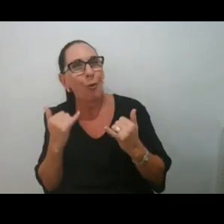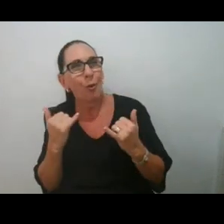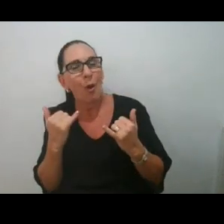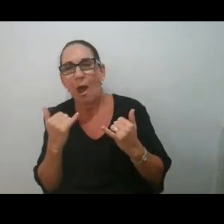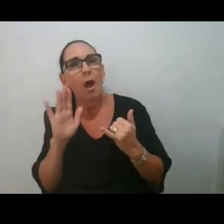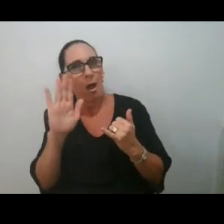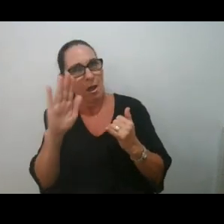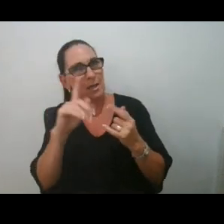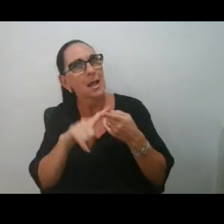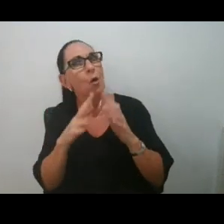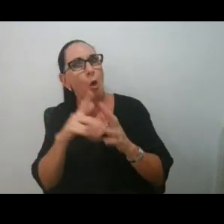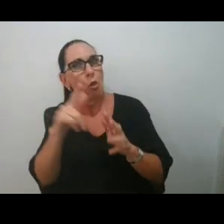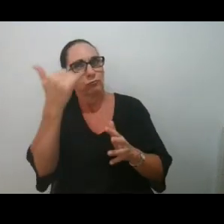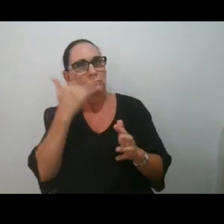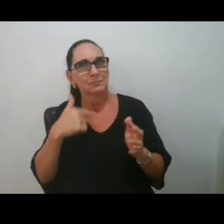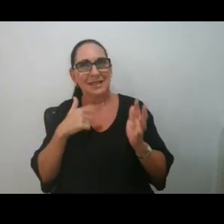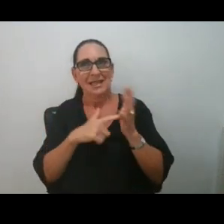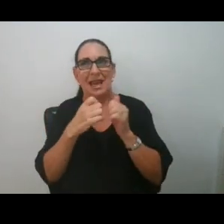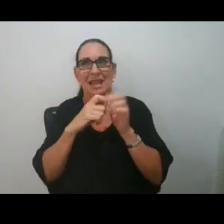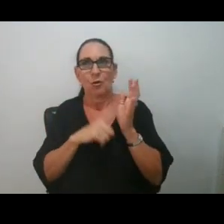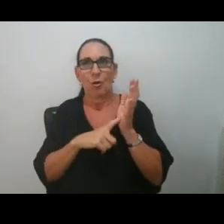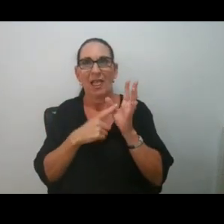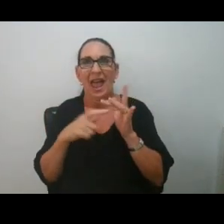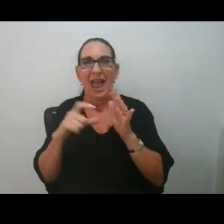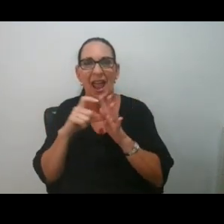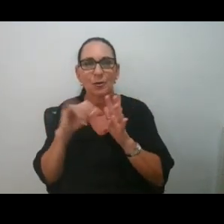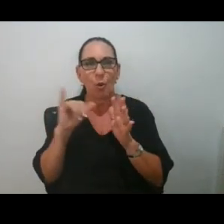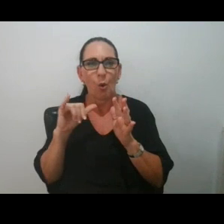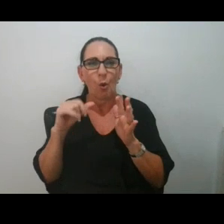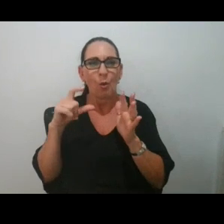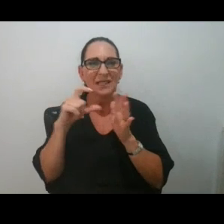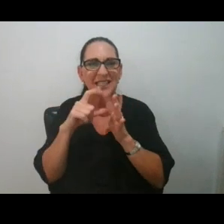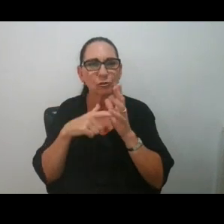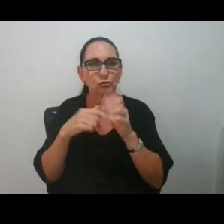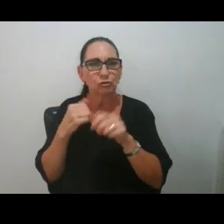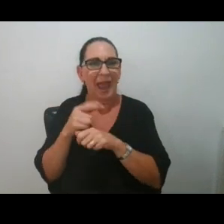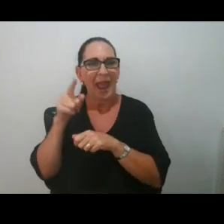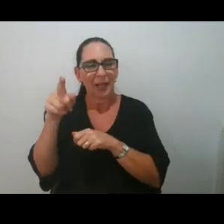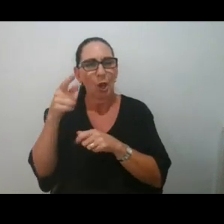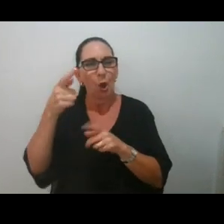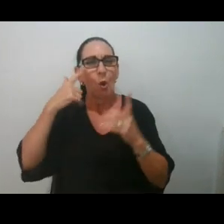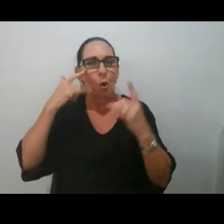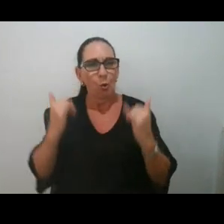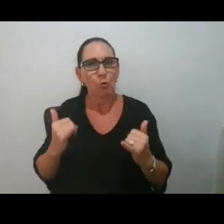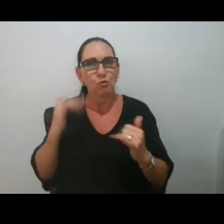to um DJAG on the um Court's website there's their contact details also um because it may